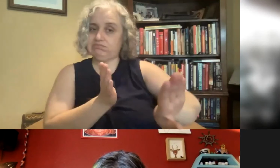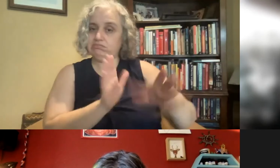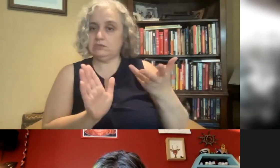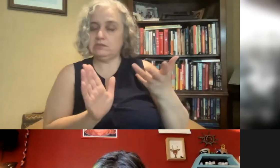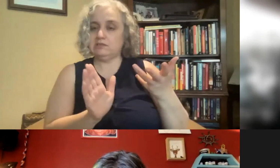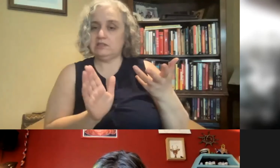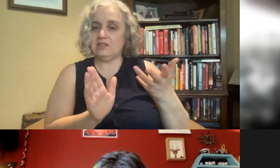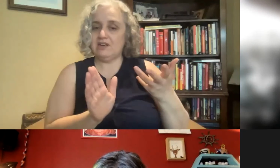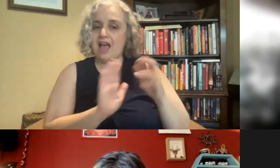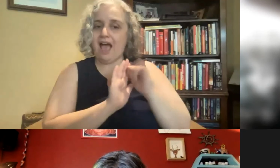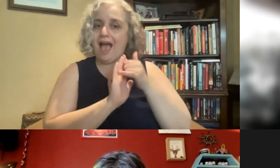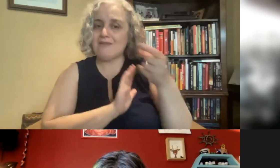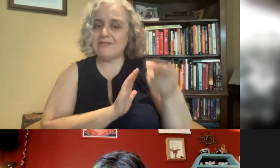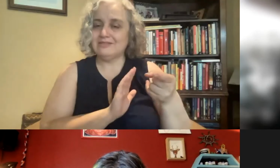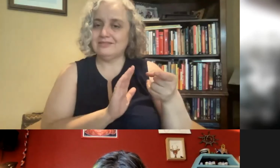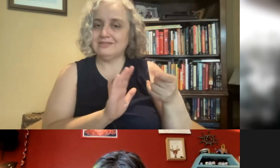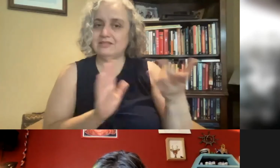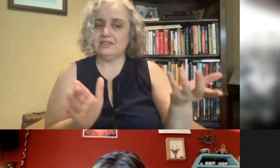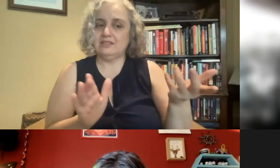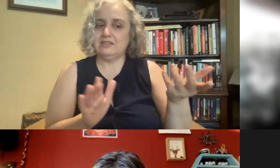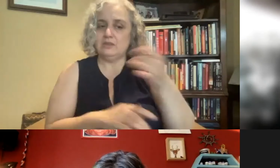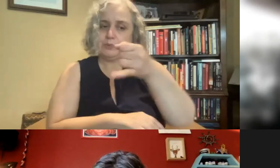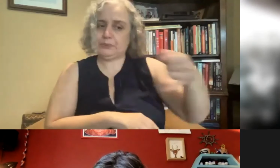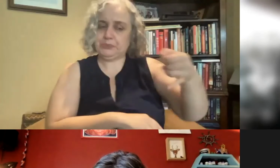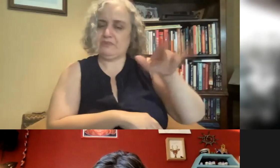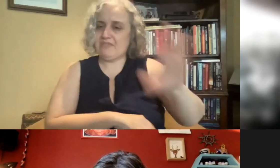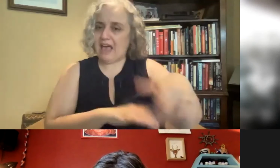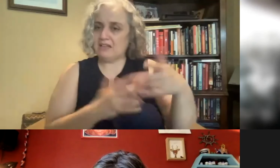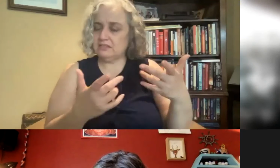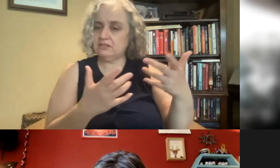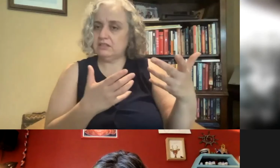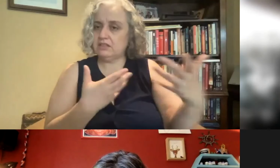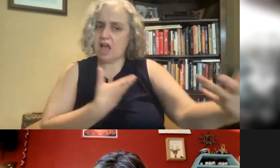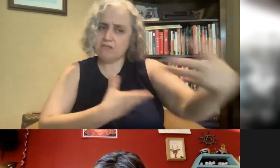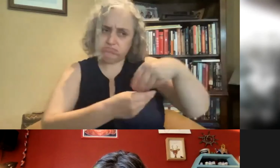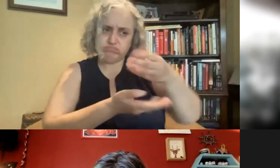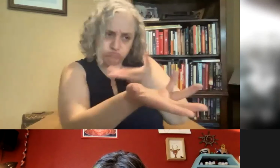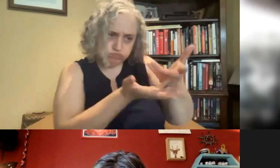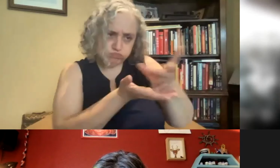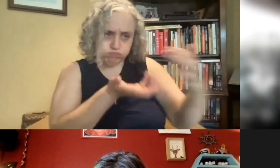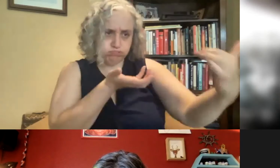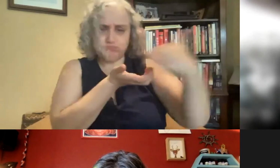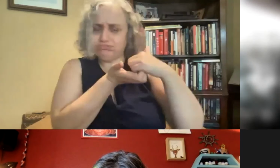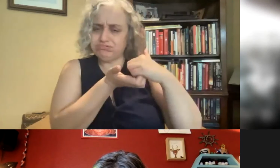My question is how can we co-create with them so that they give